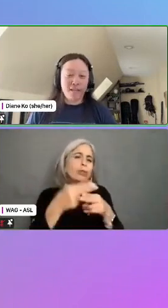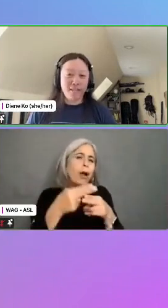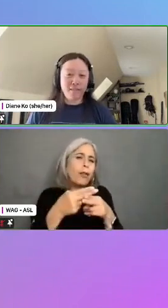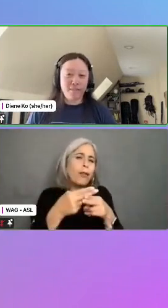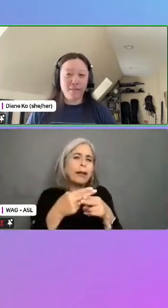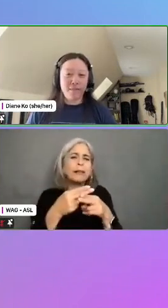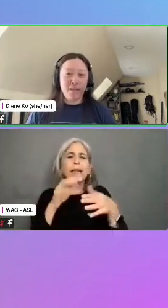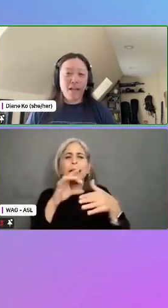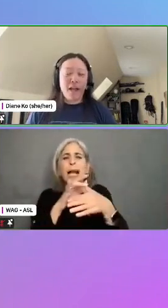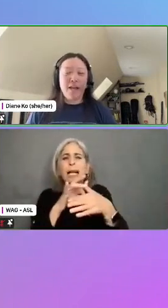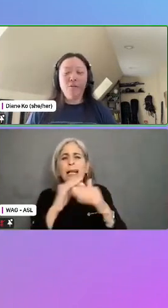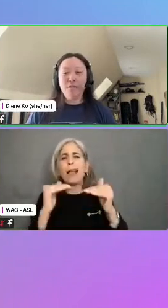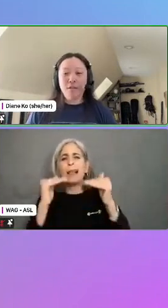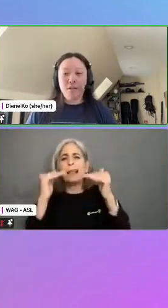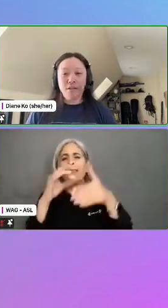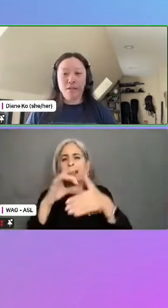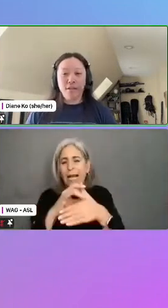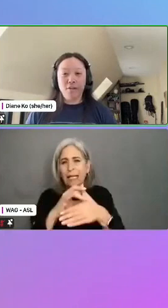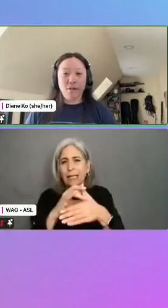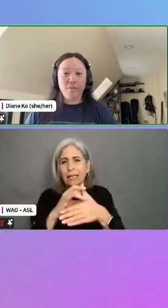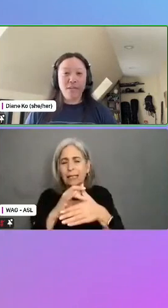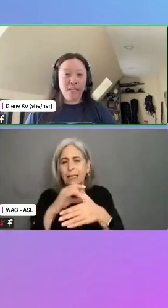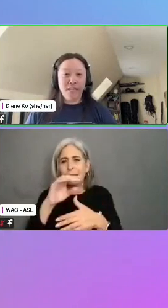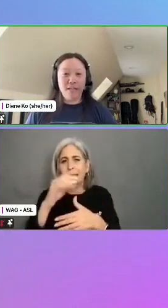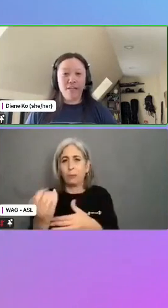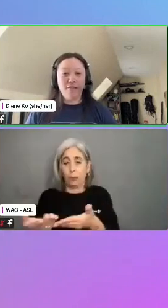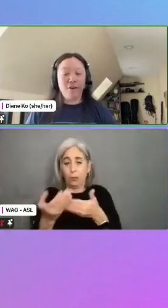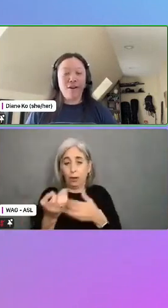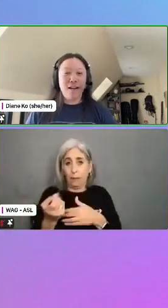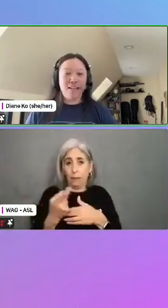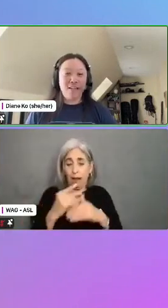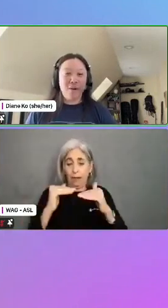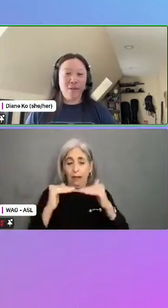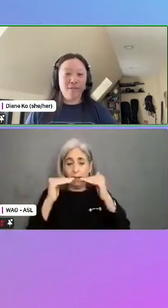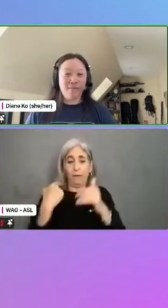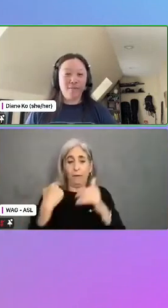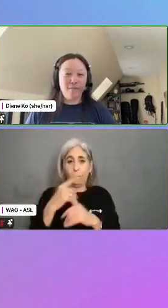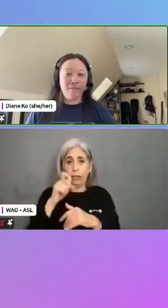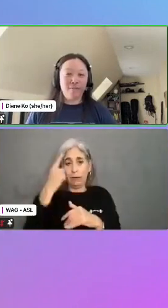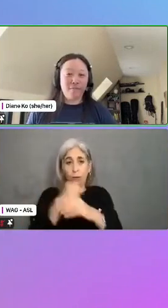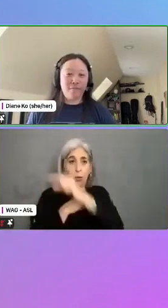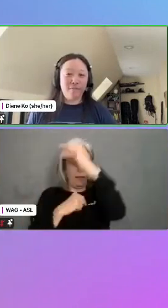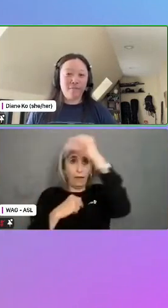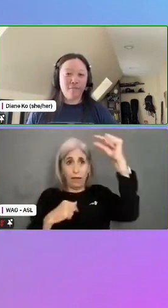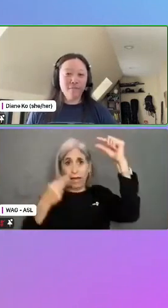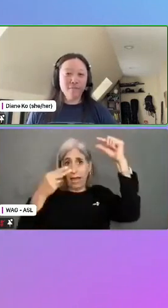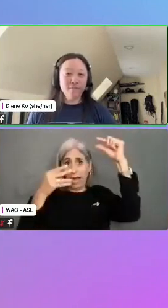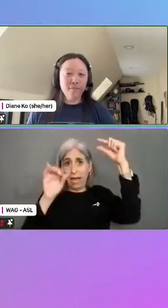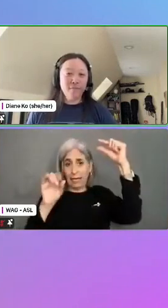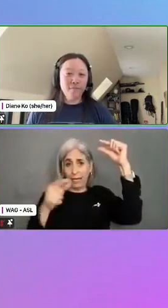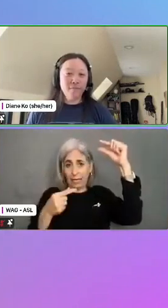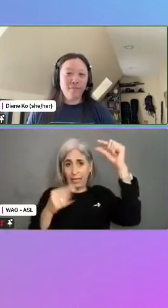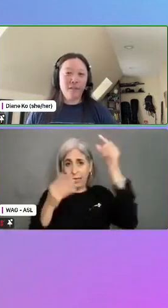dynamically generate an ID with reacts built-in with use ID hook that was added and React 18. This